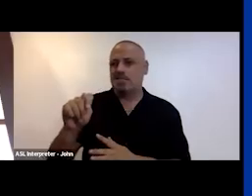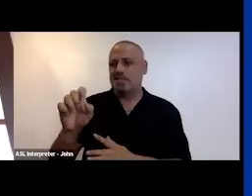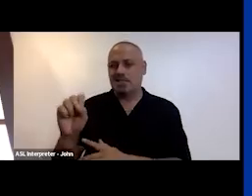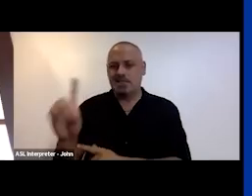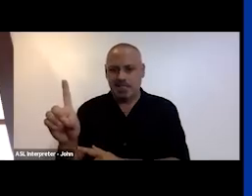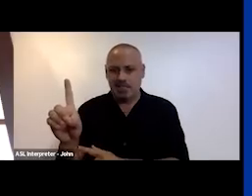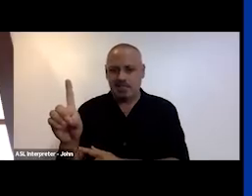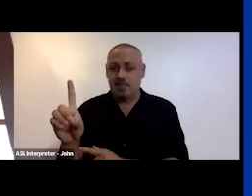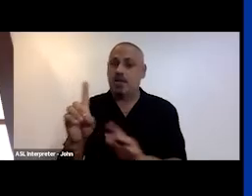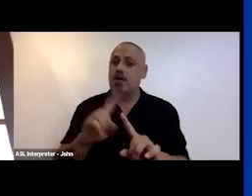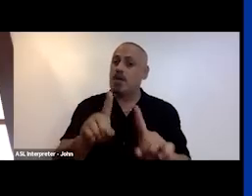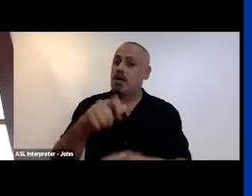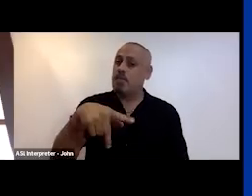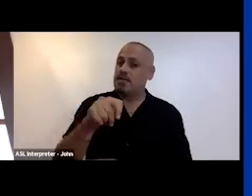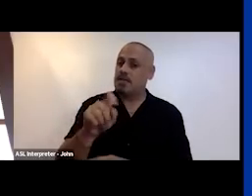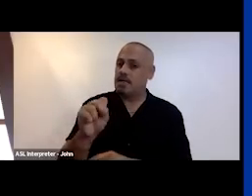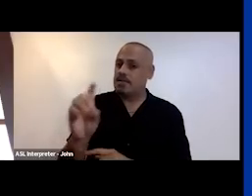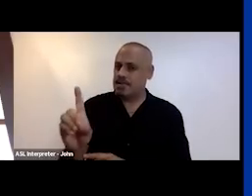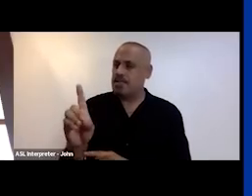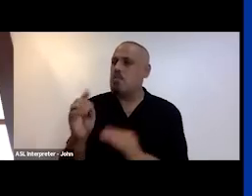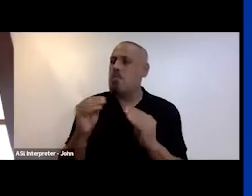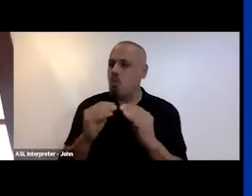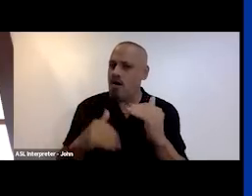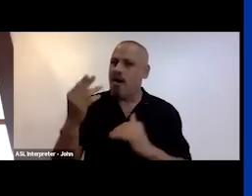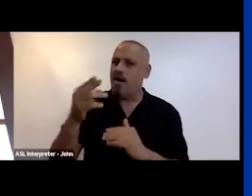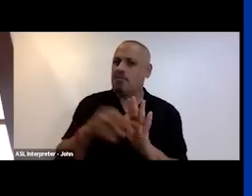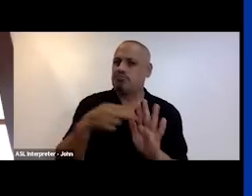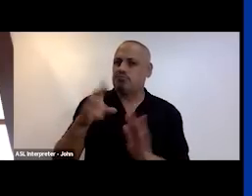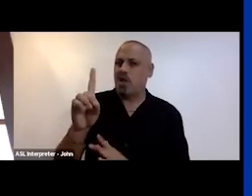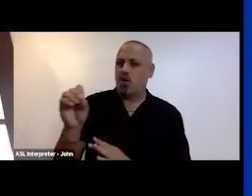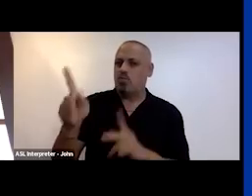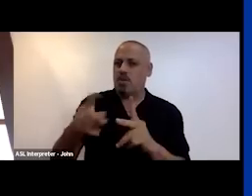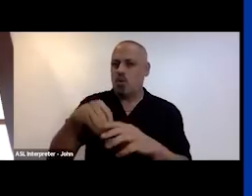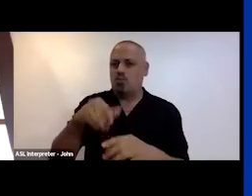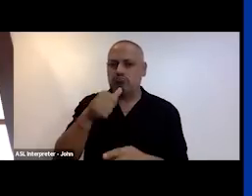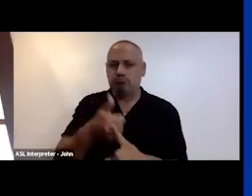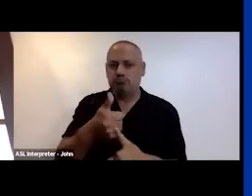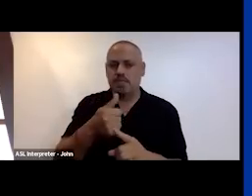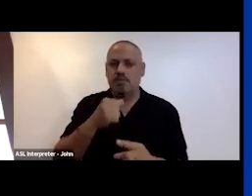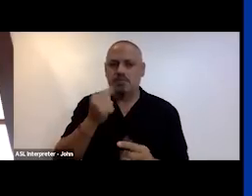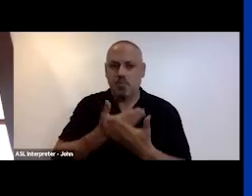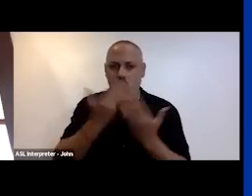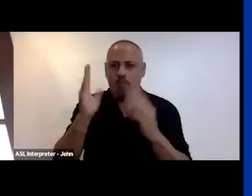but PTSD is more highly diagnosed among folks who are unhoused and people in the general population.